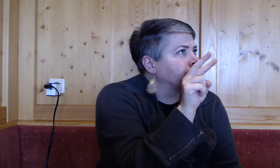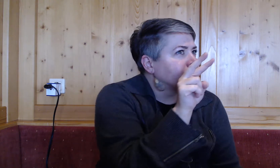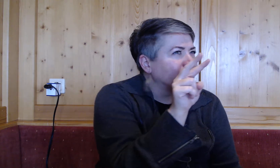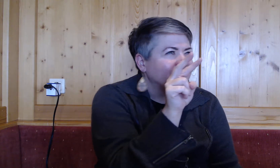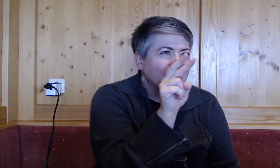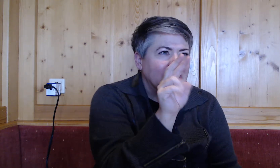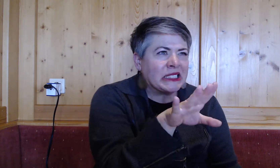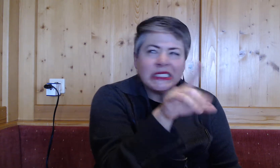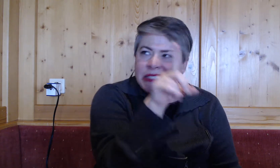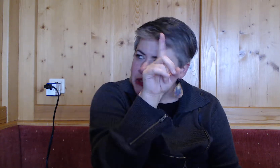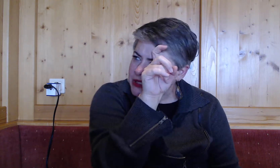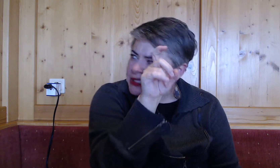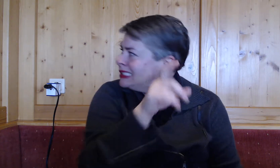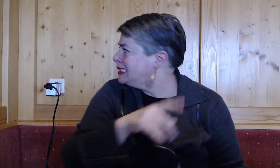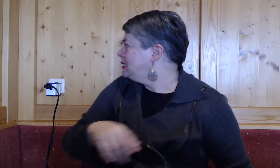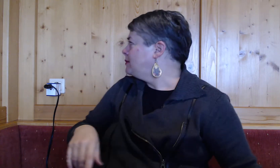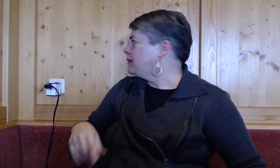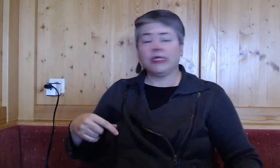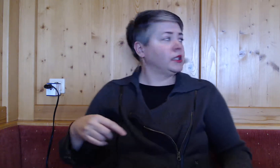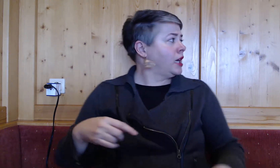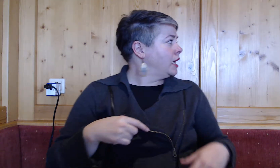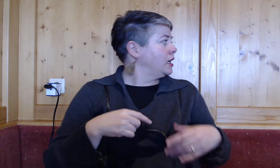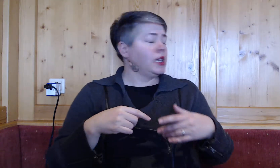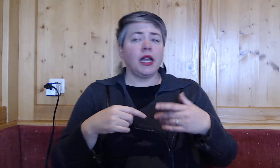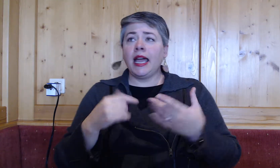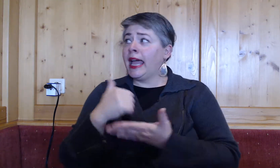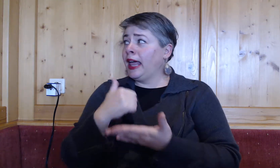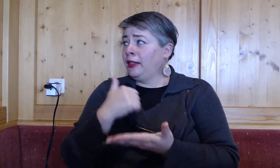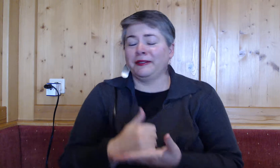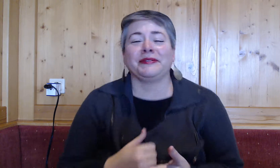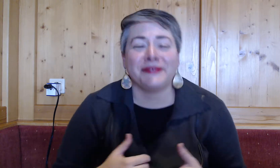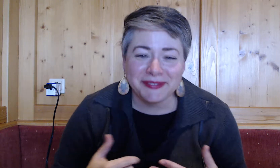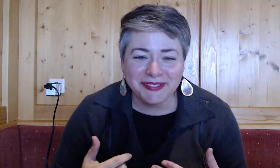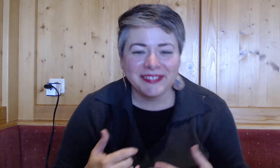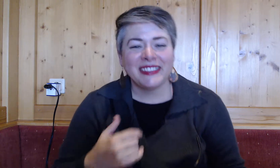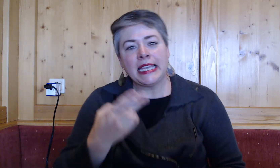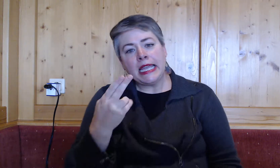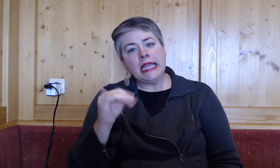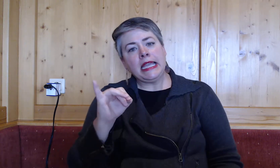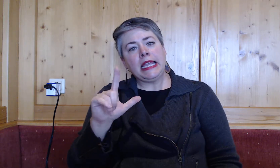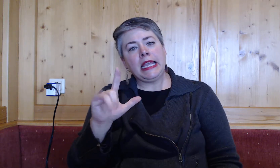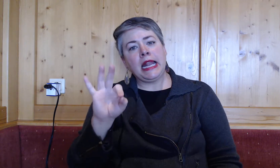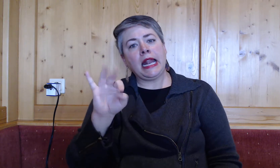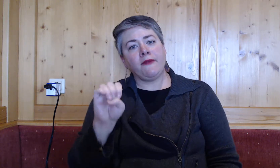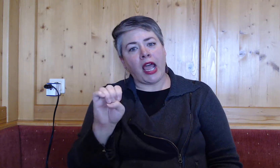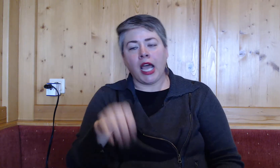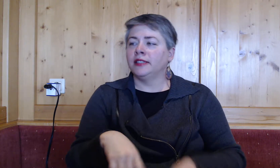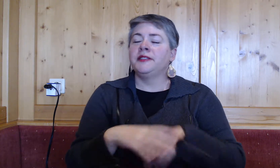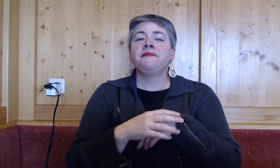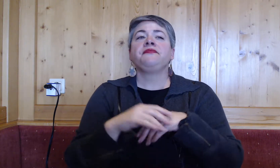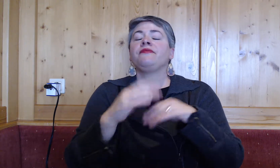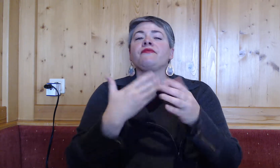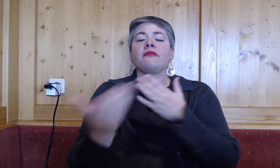I'm looking around hoping I don't stand out. HELP! Hilfe!